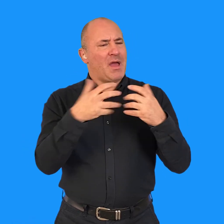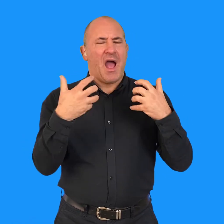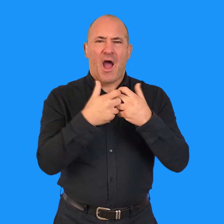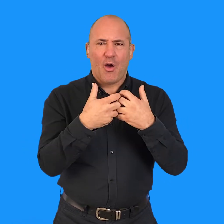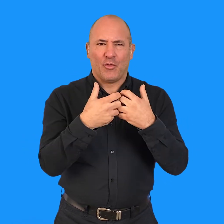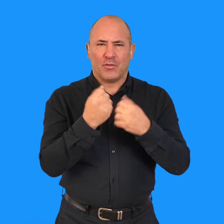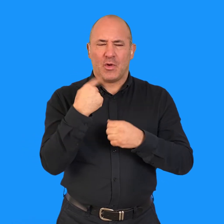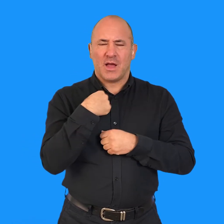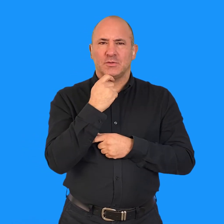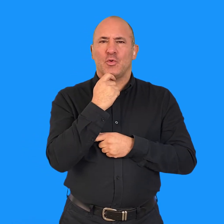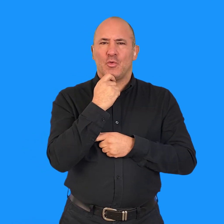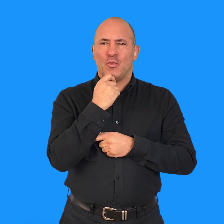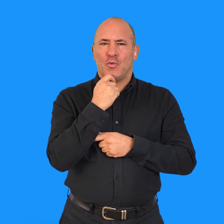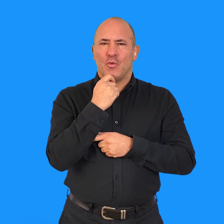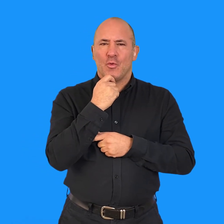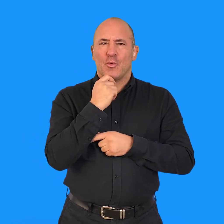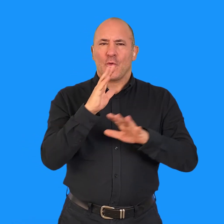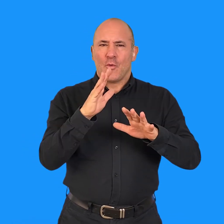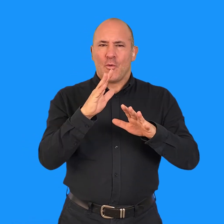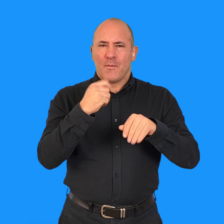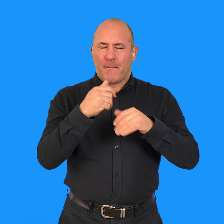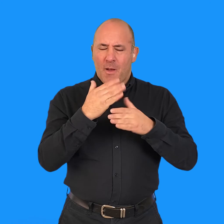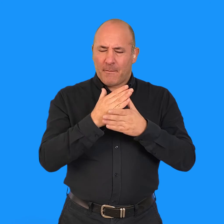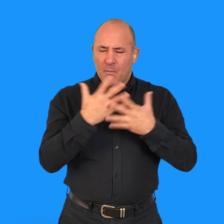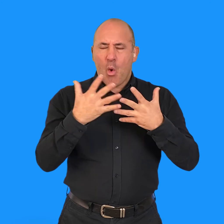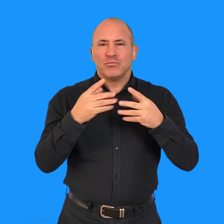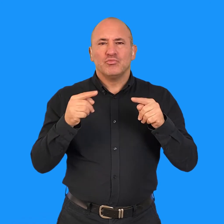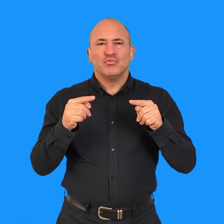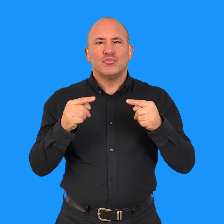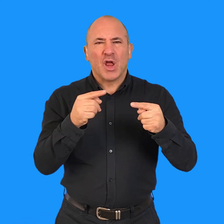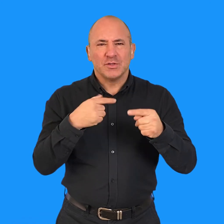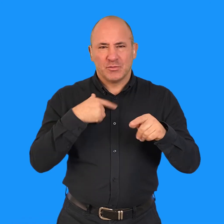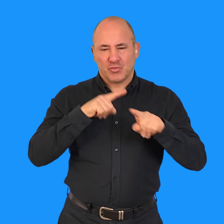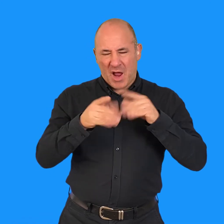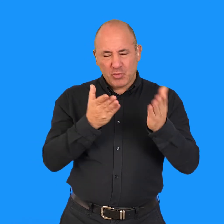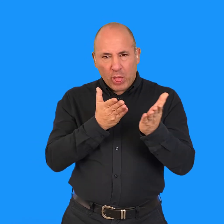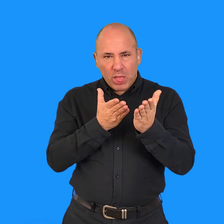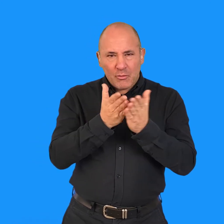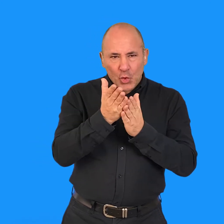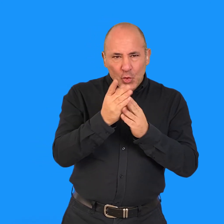So, it definitely becomes challenging when you're trying to navigate